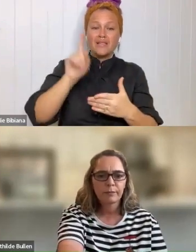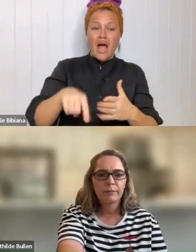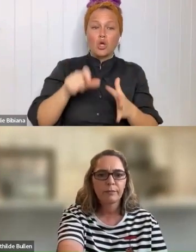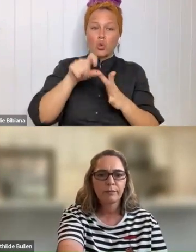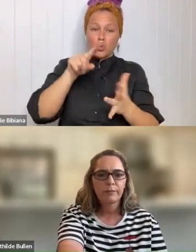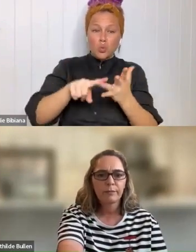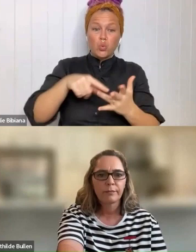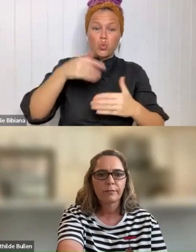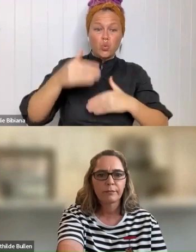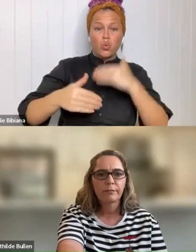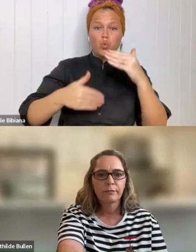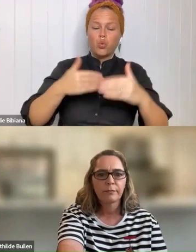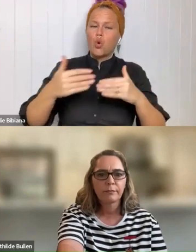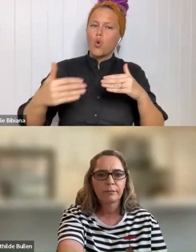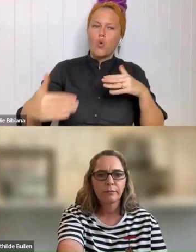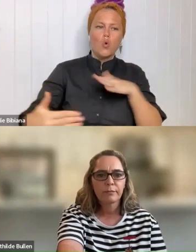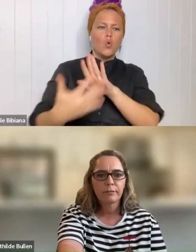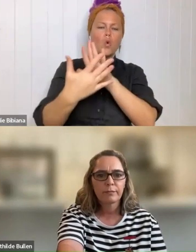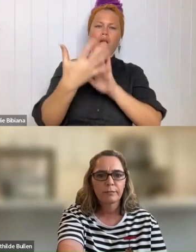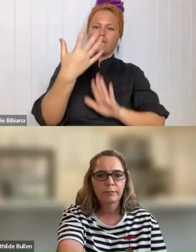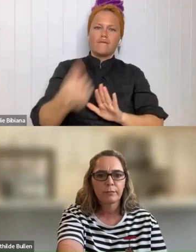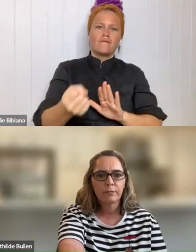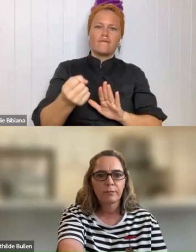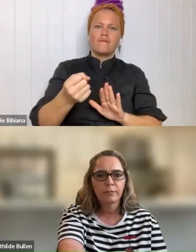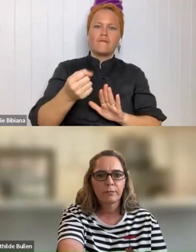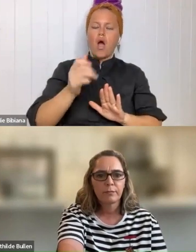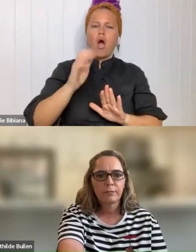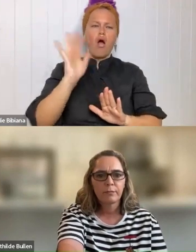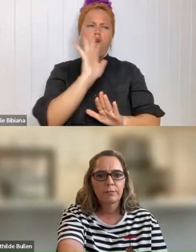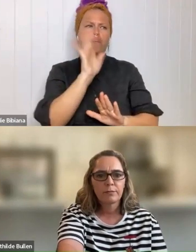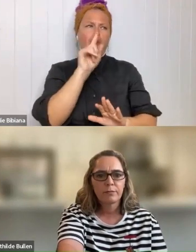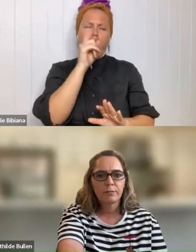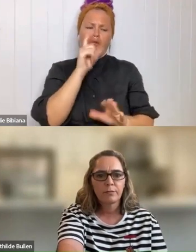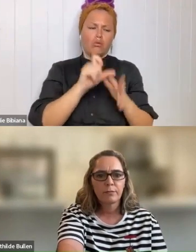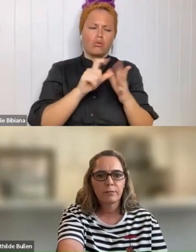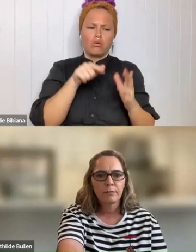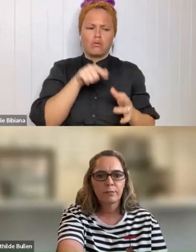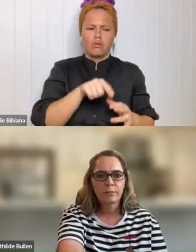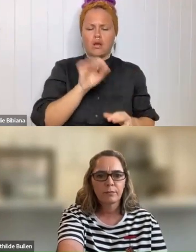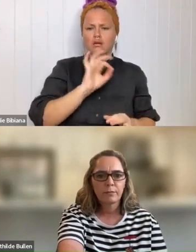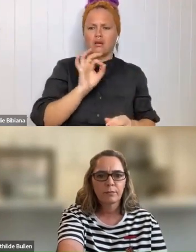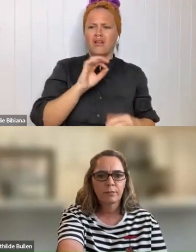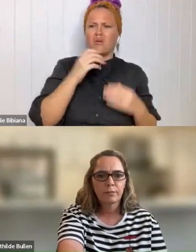we come up against these things that go, no, no, we can't possibly do that. And it's like, okay, well, we will stay within